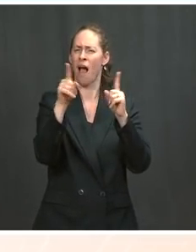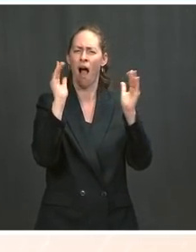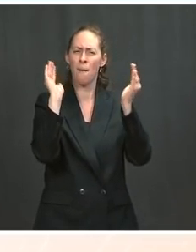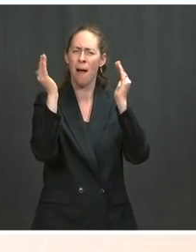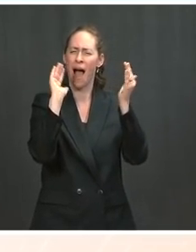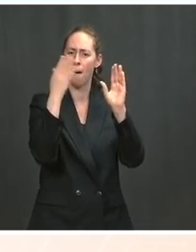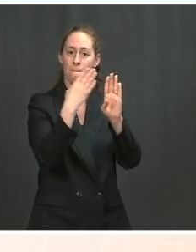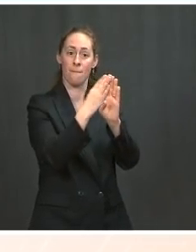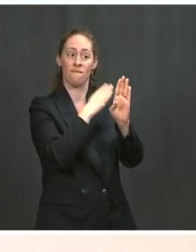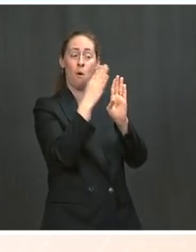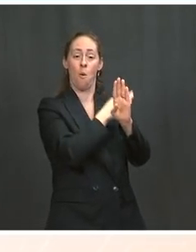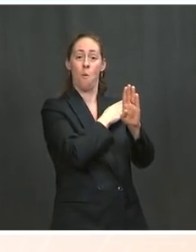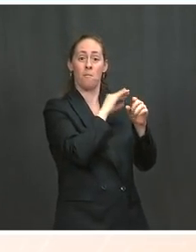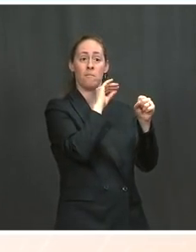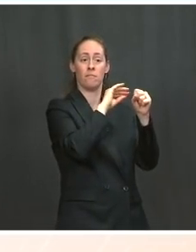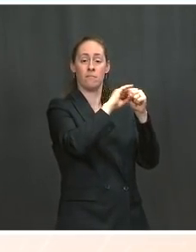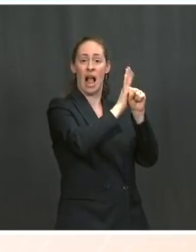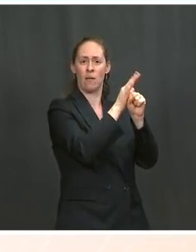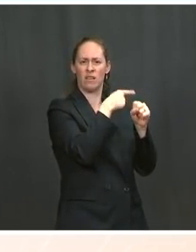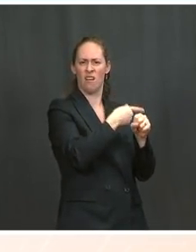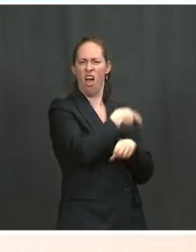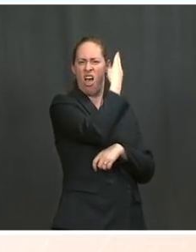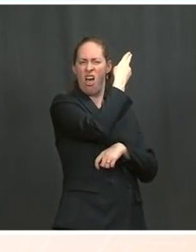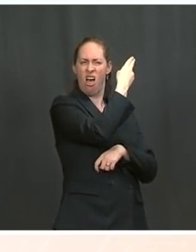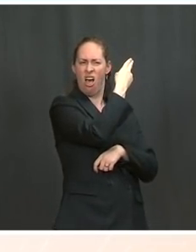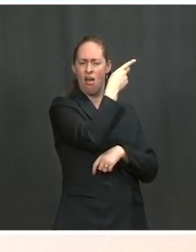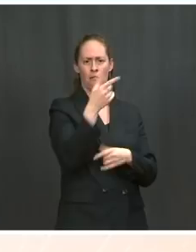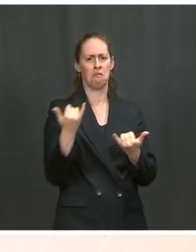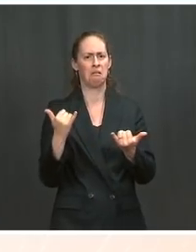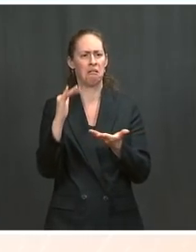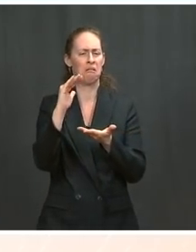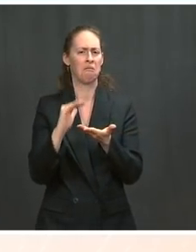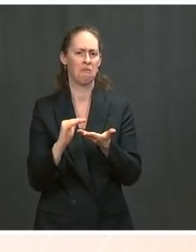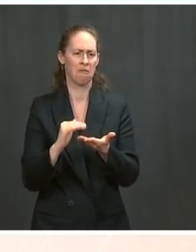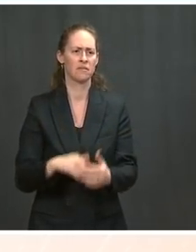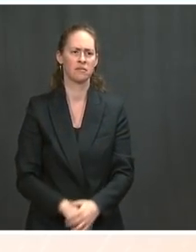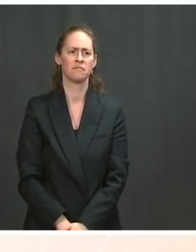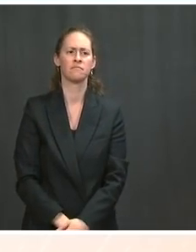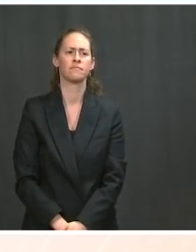The -- one of the biggest impacts we saw on the data yesterday was on used car sales,